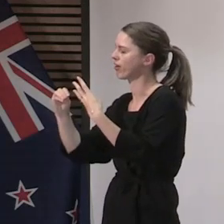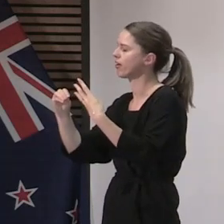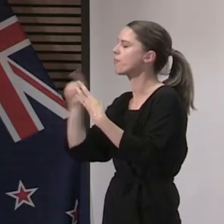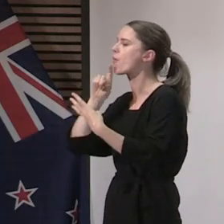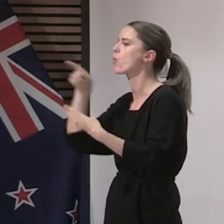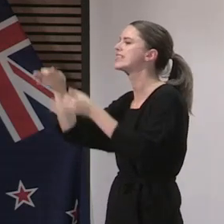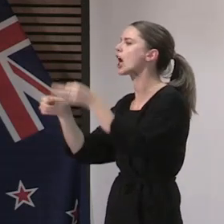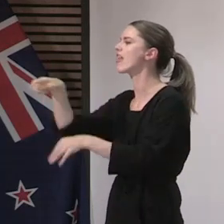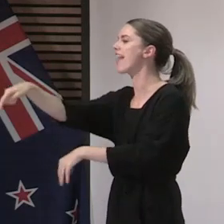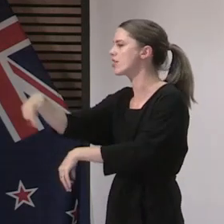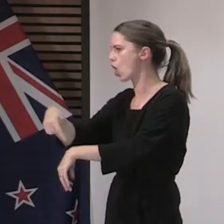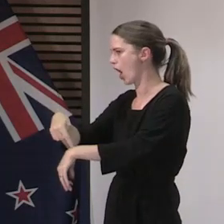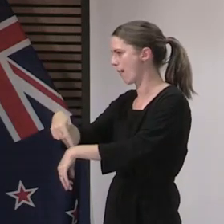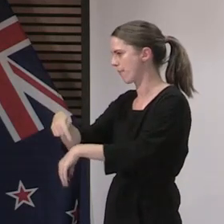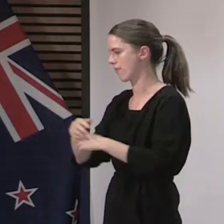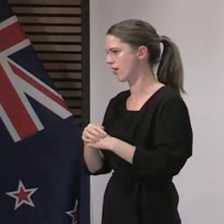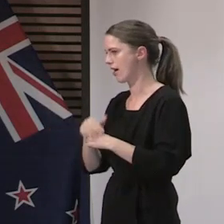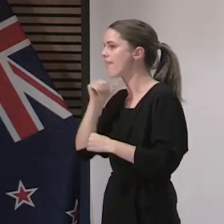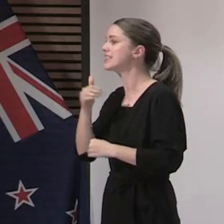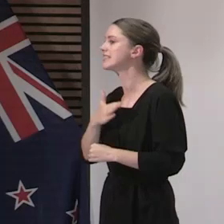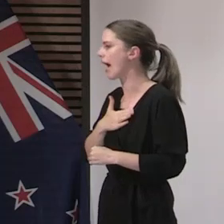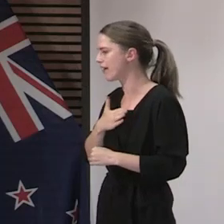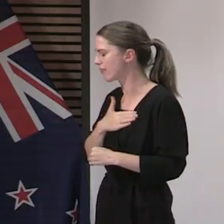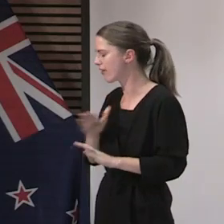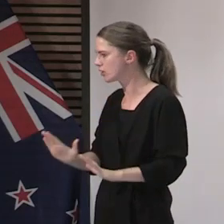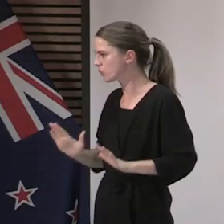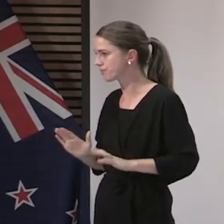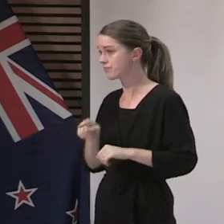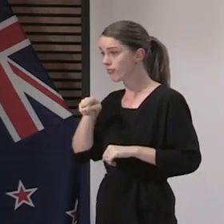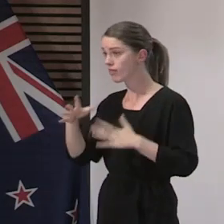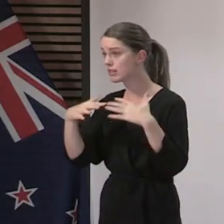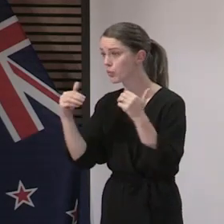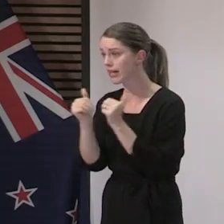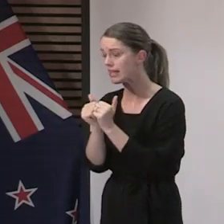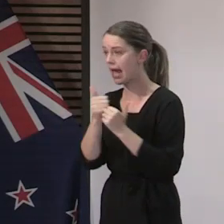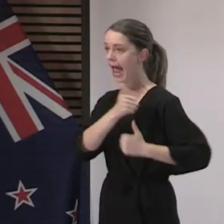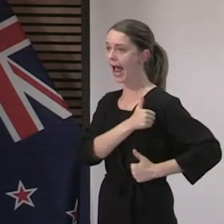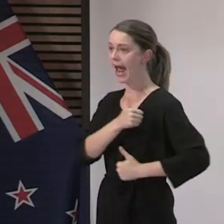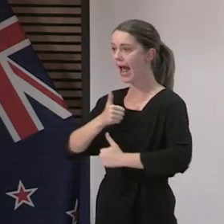move, if we can, and if we are ready, but only when we are